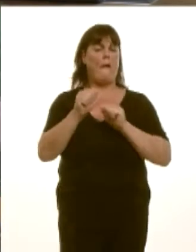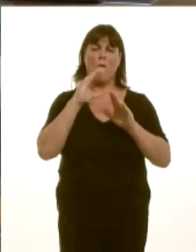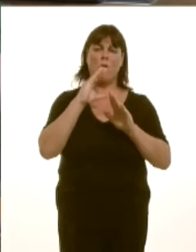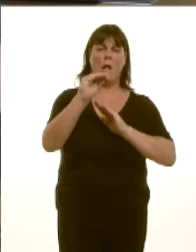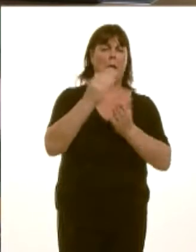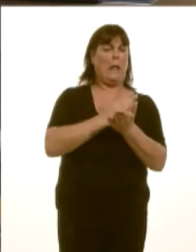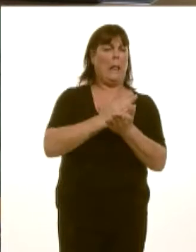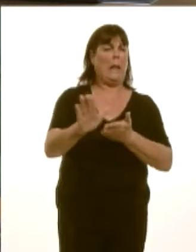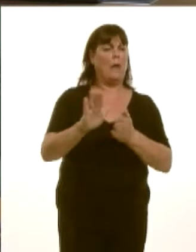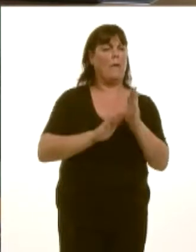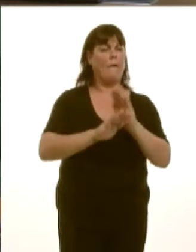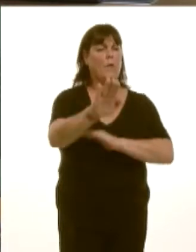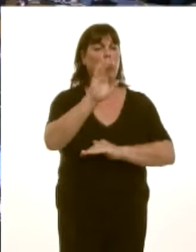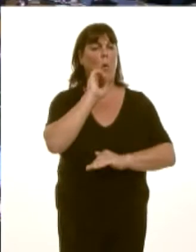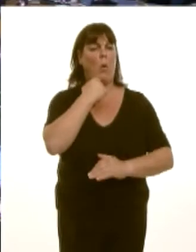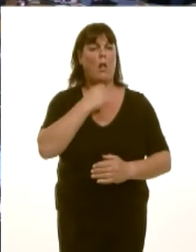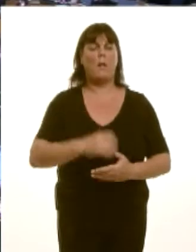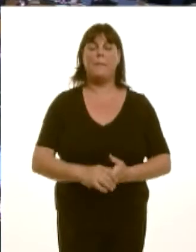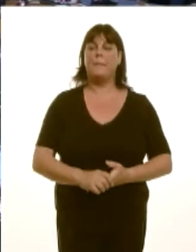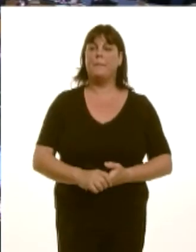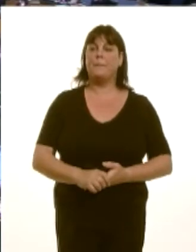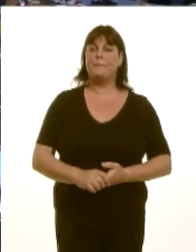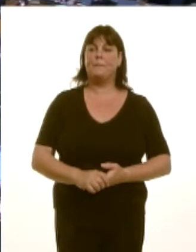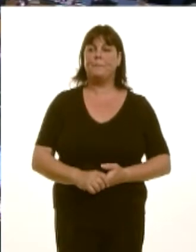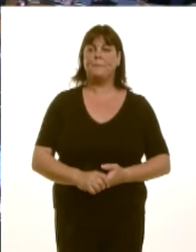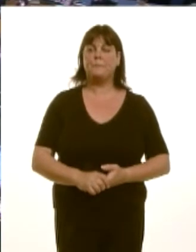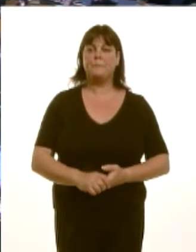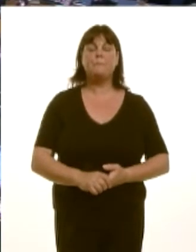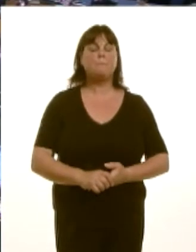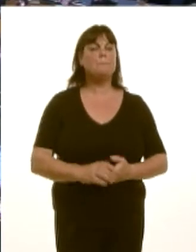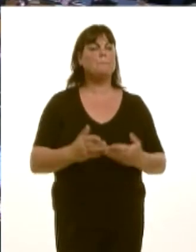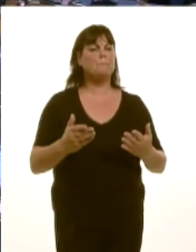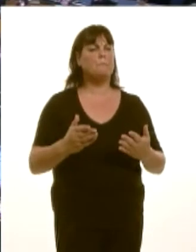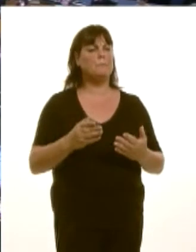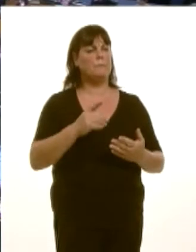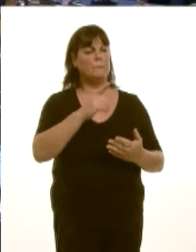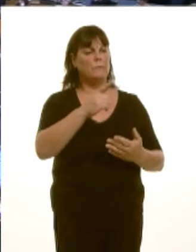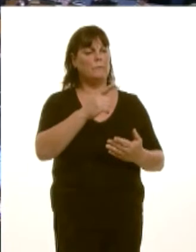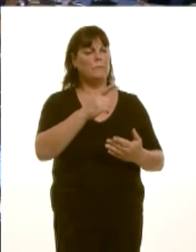Davies: First Minister, the metro project, on which you just closed your answer to that